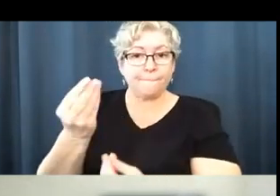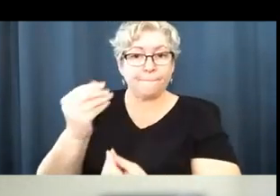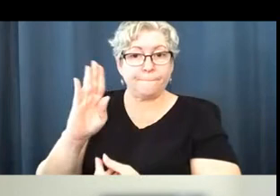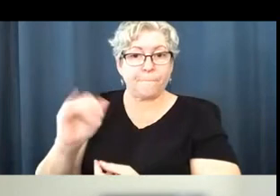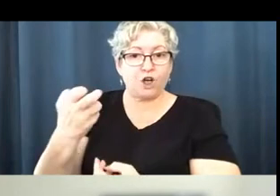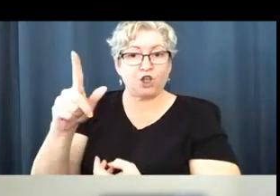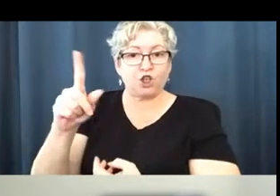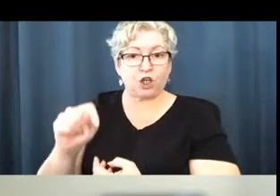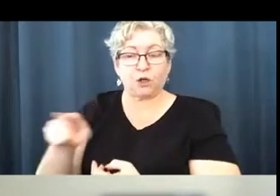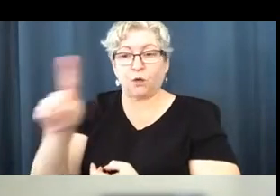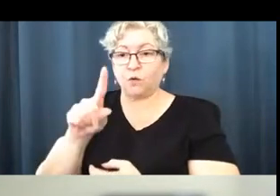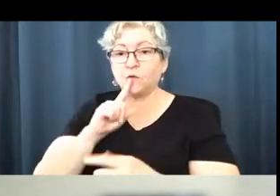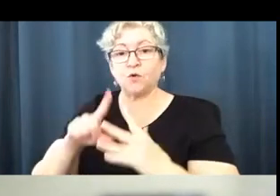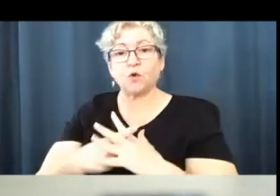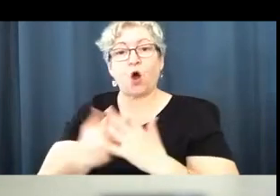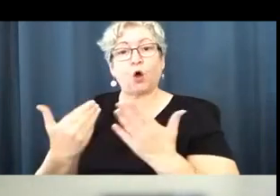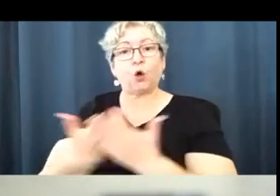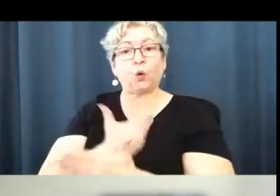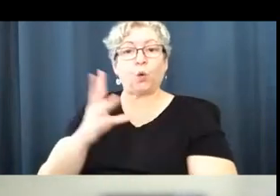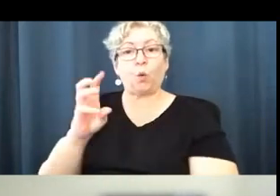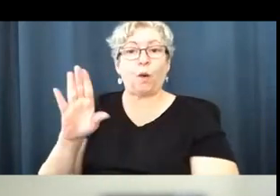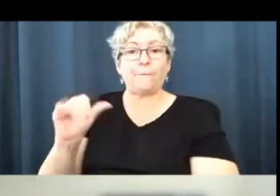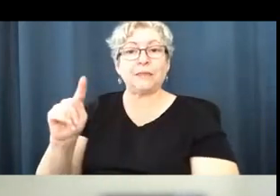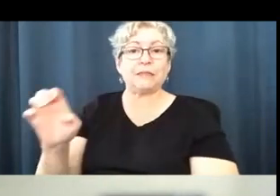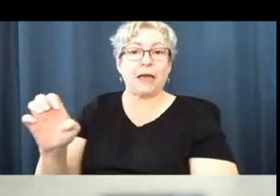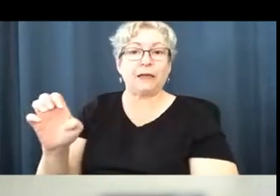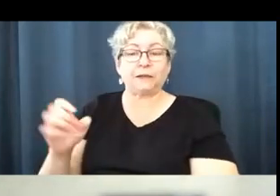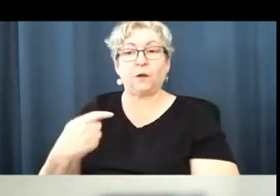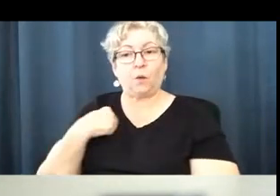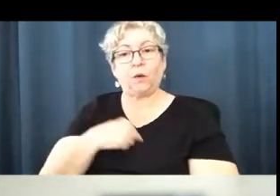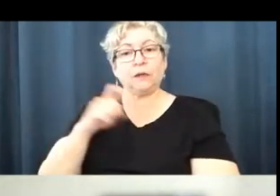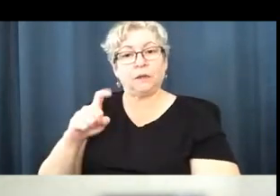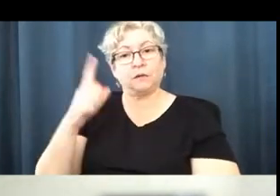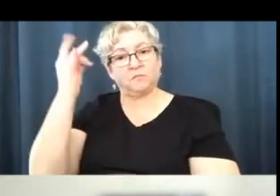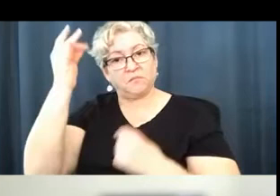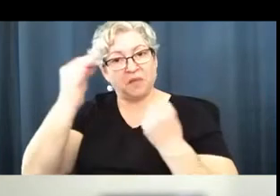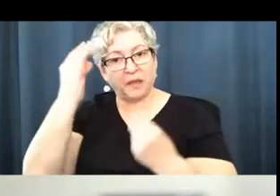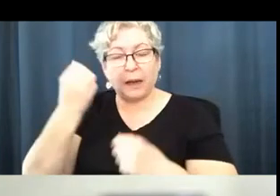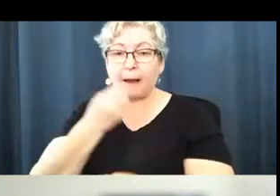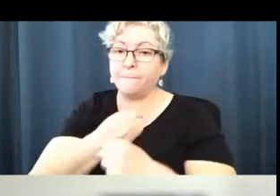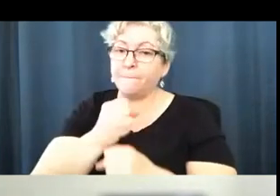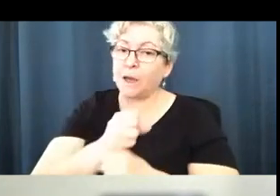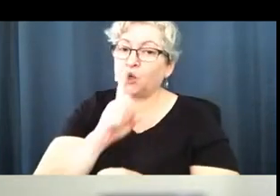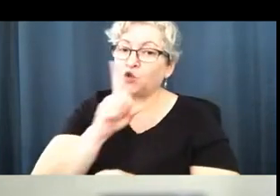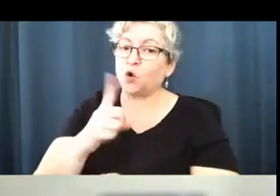If you're gonna be launching a new website, we need to be considering and ensuring that we have the budget available